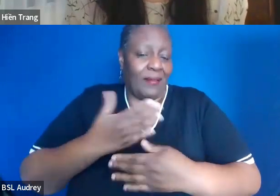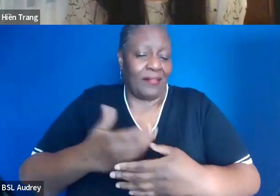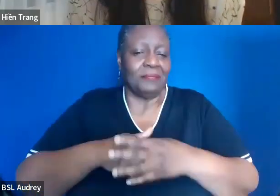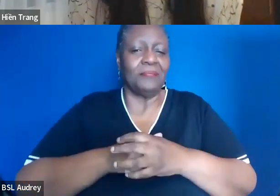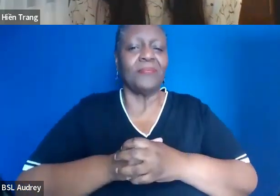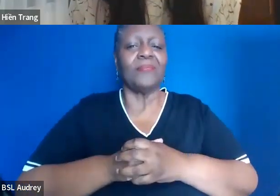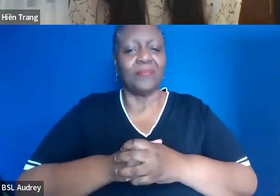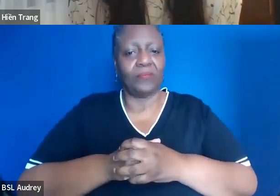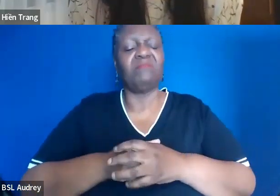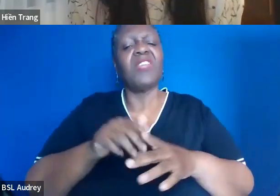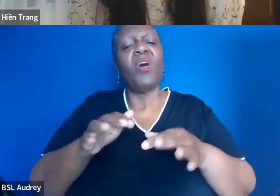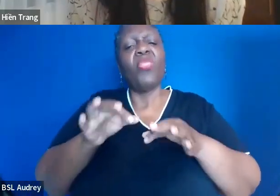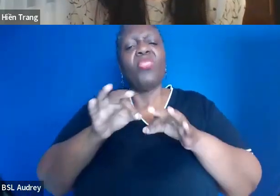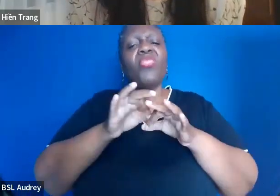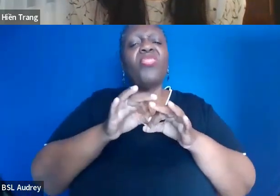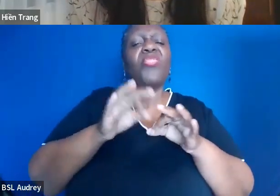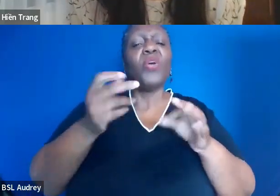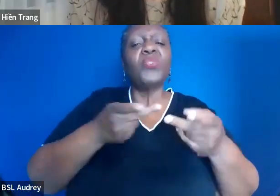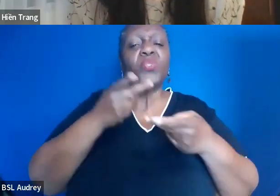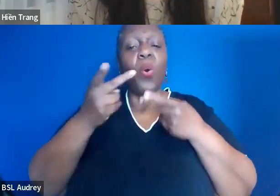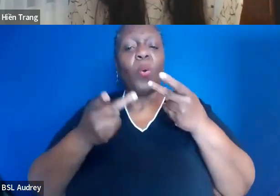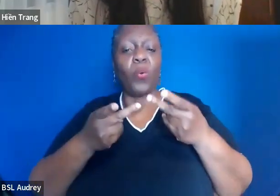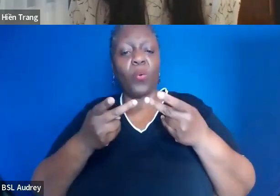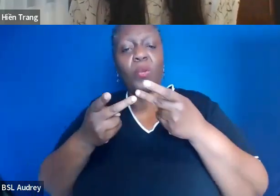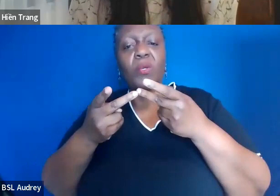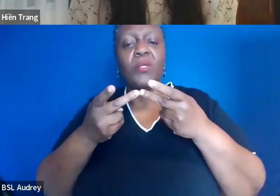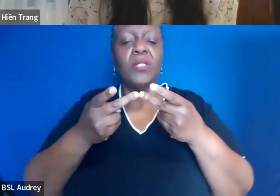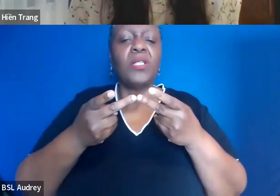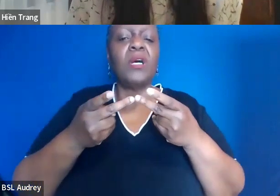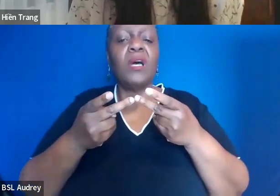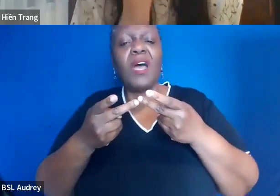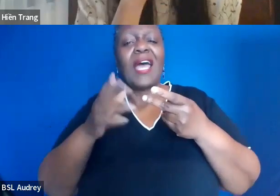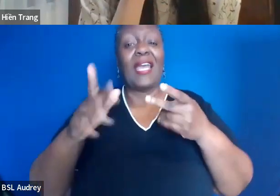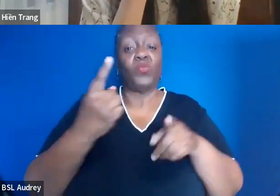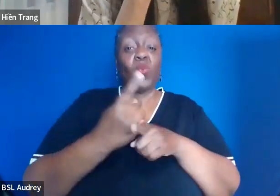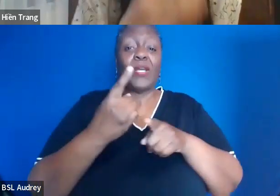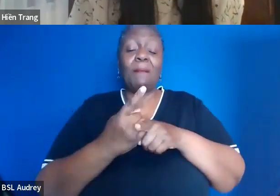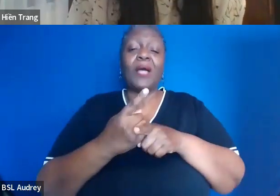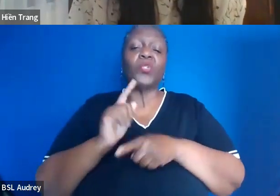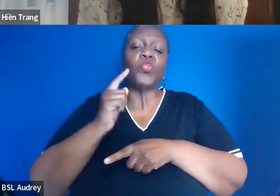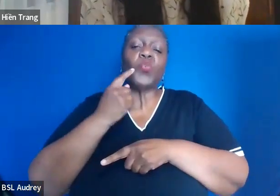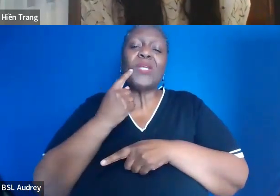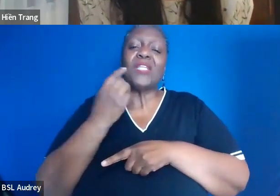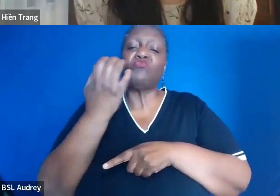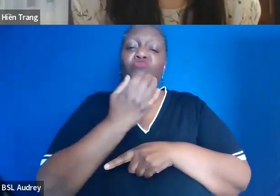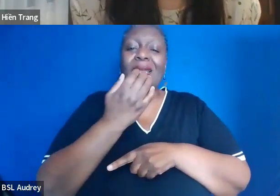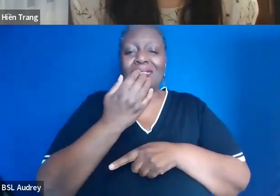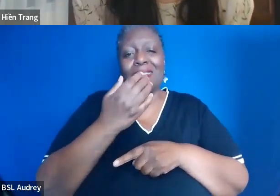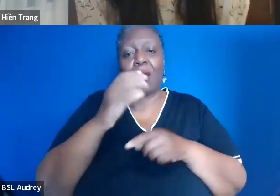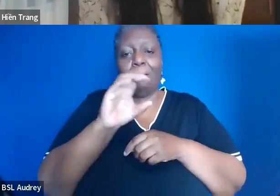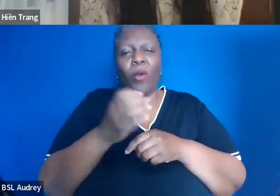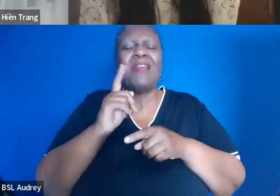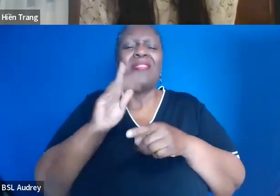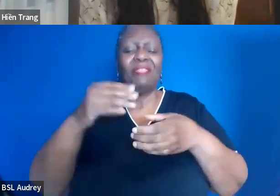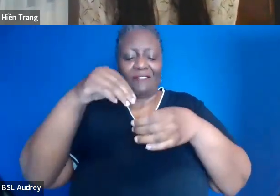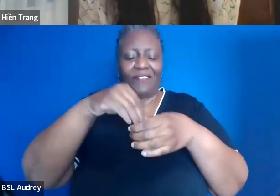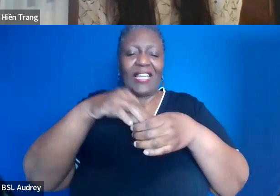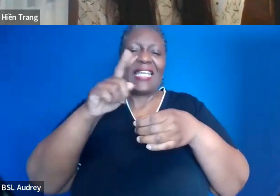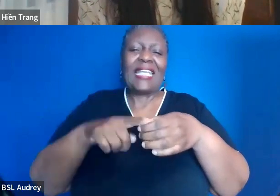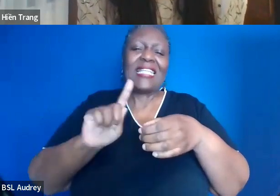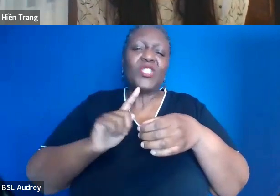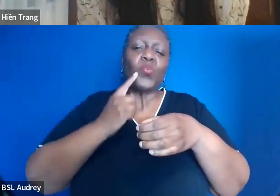um the song is um basically about sweet rice balls which are made with a very sweet filling and the